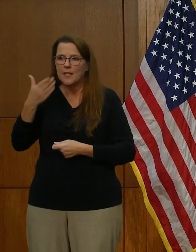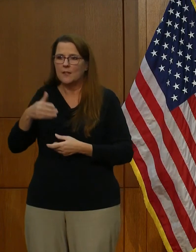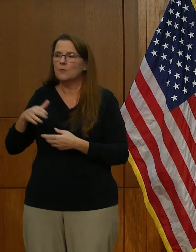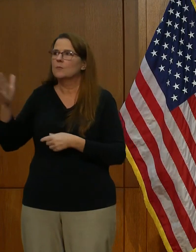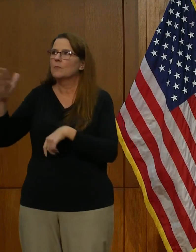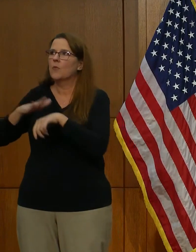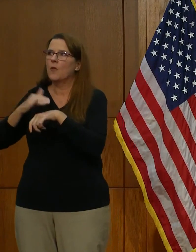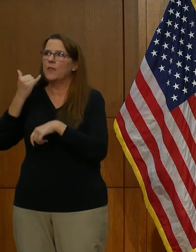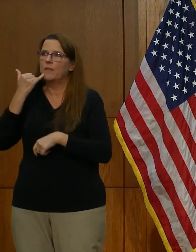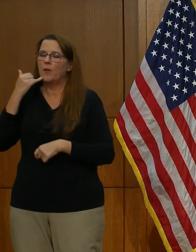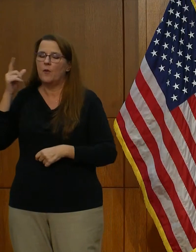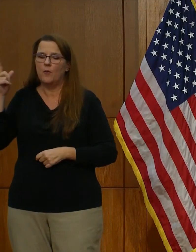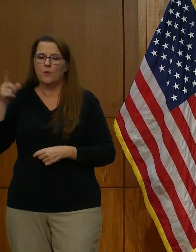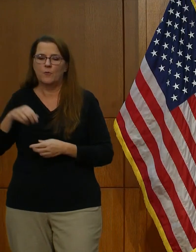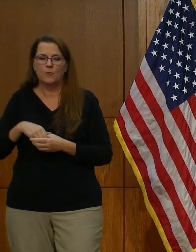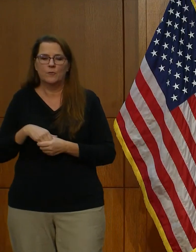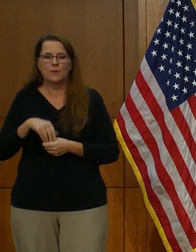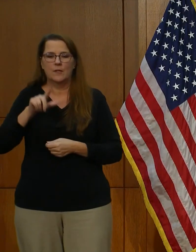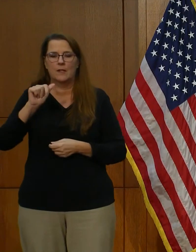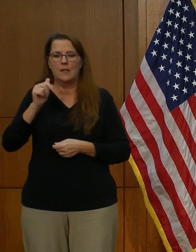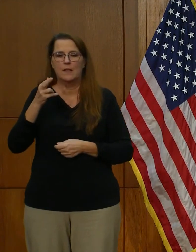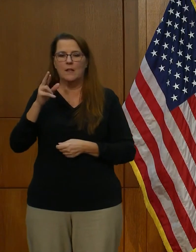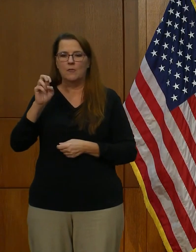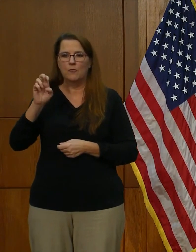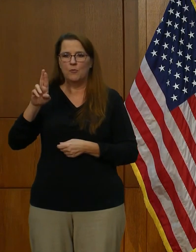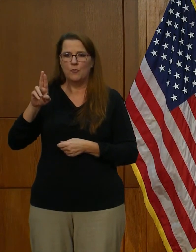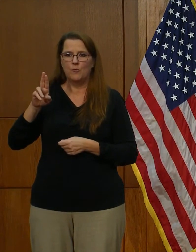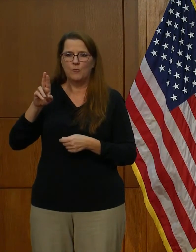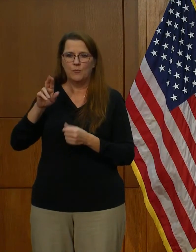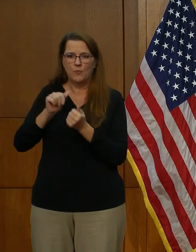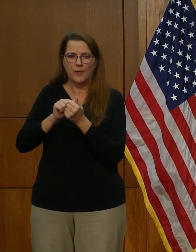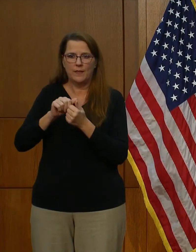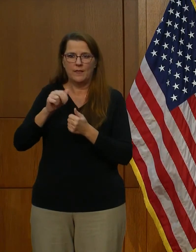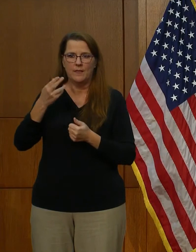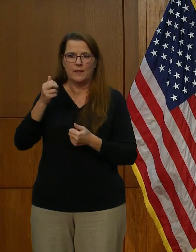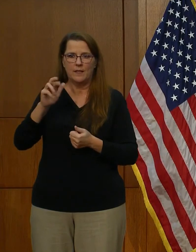ANSWER THOSE VERY QUESTIONS.